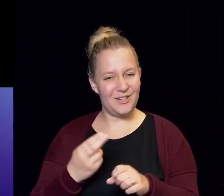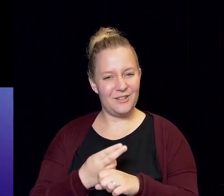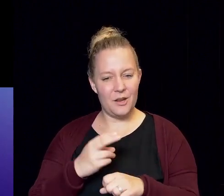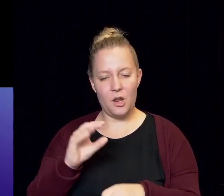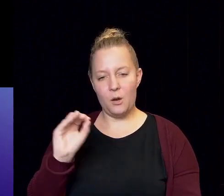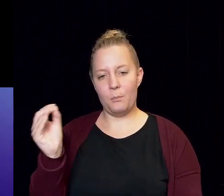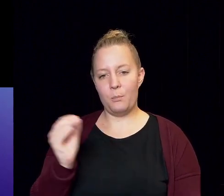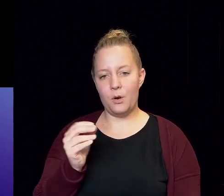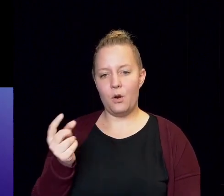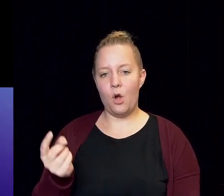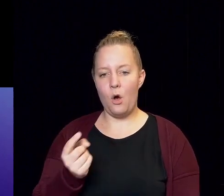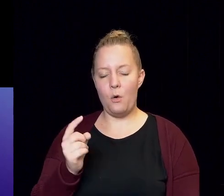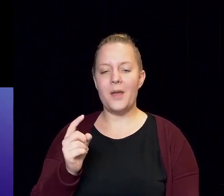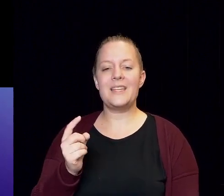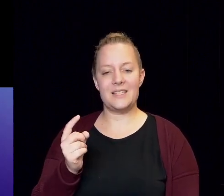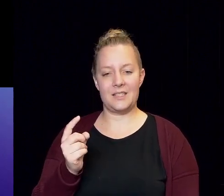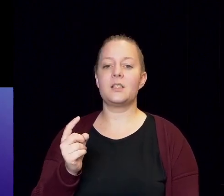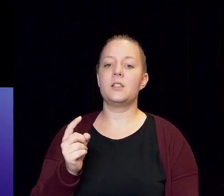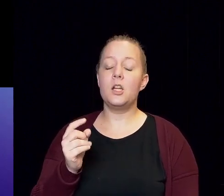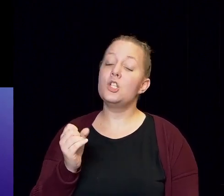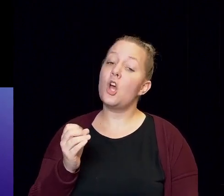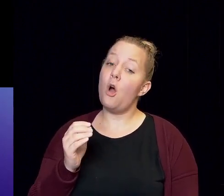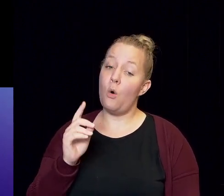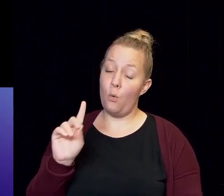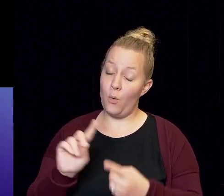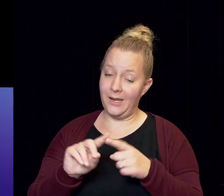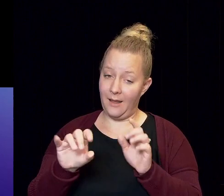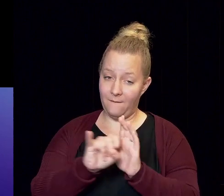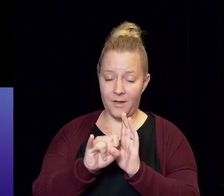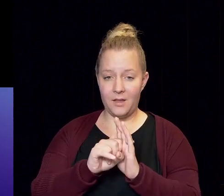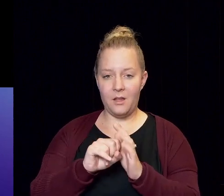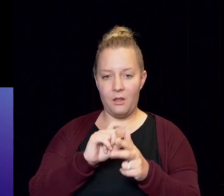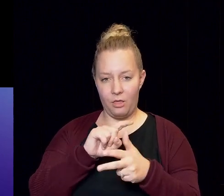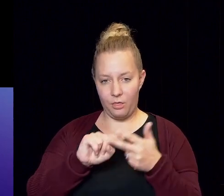always has that percent sign. So once I've identified all of the three missing pieces,